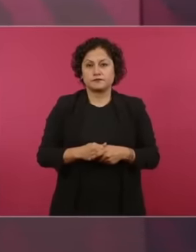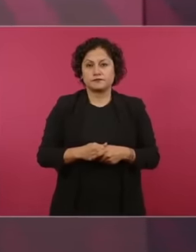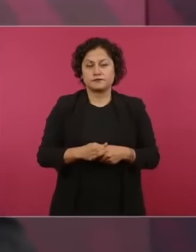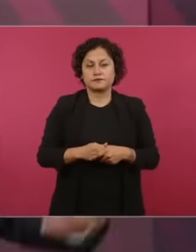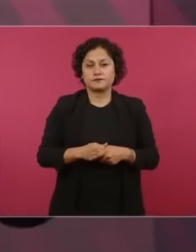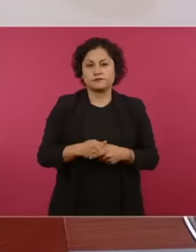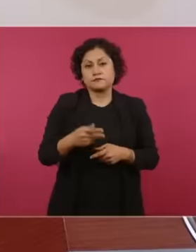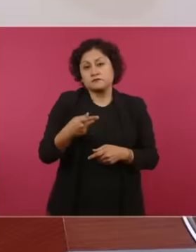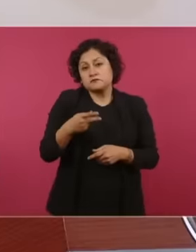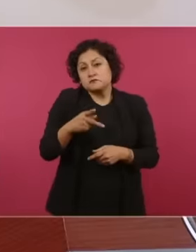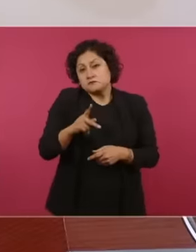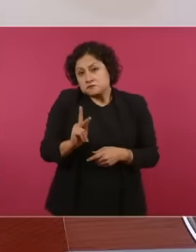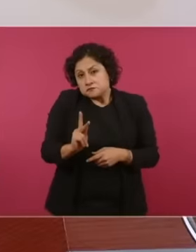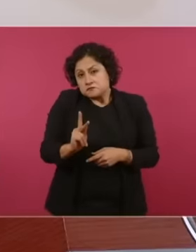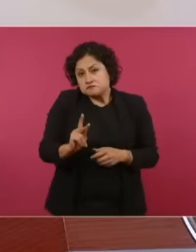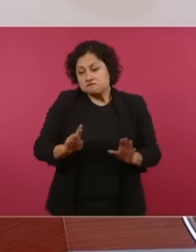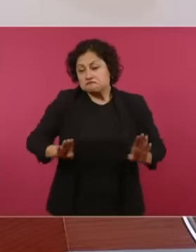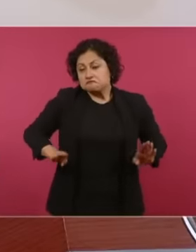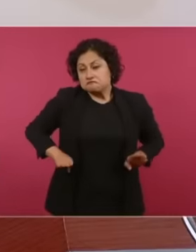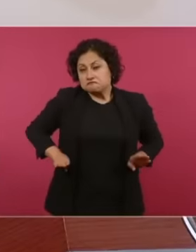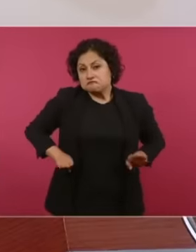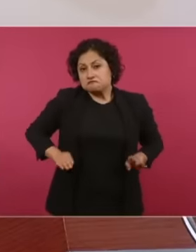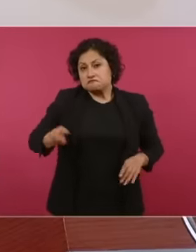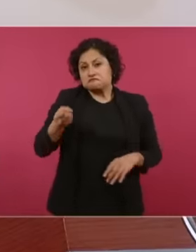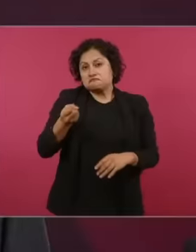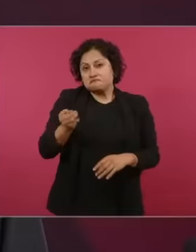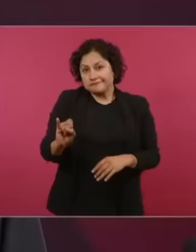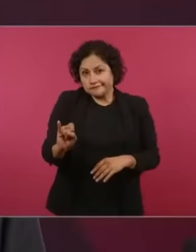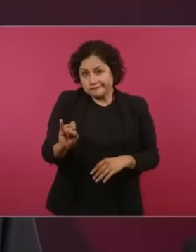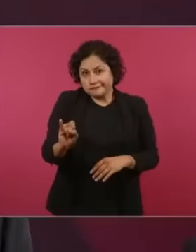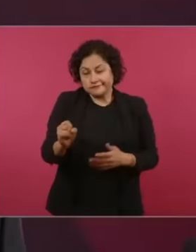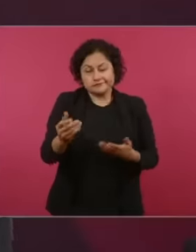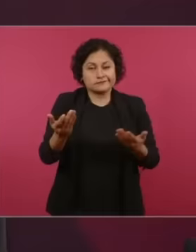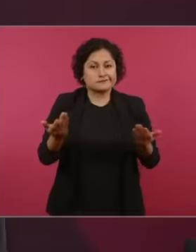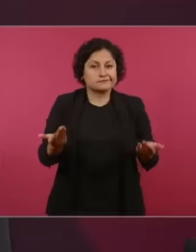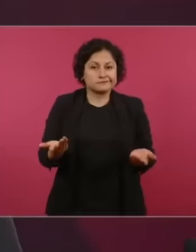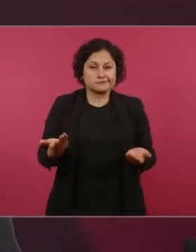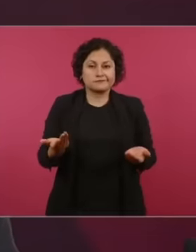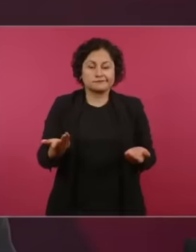we shouldn't